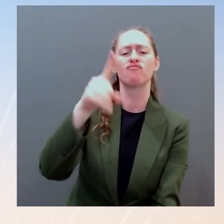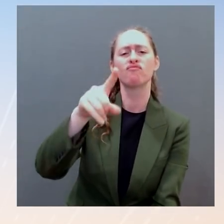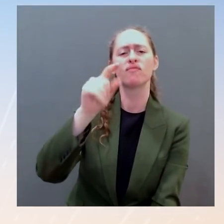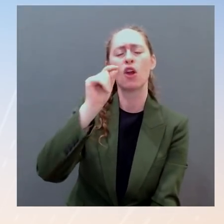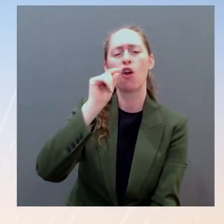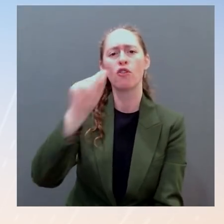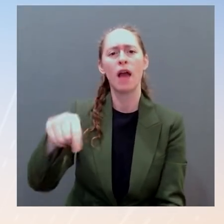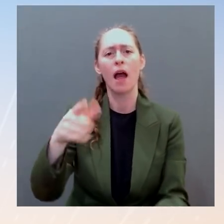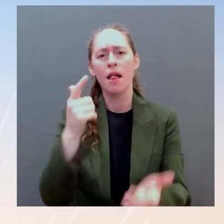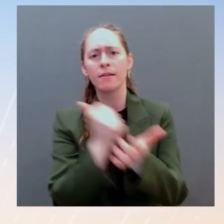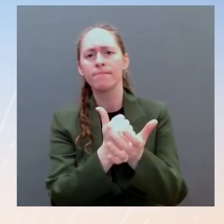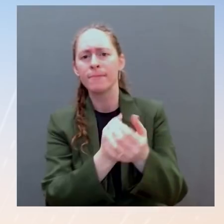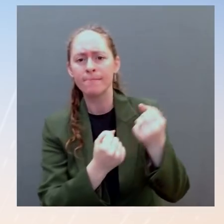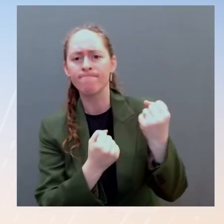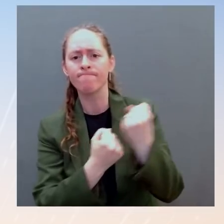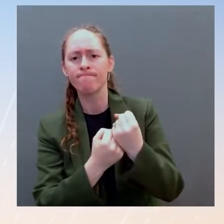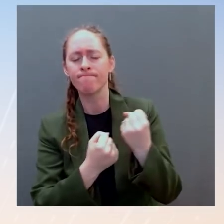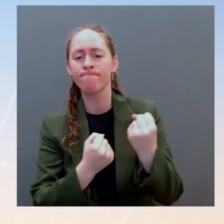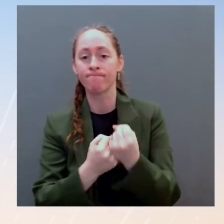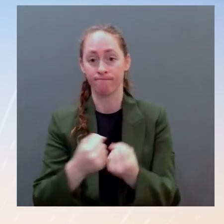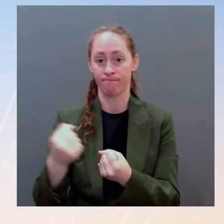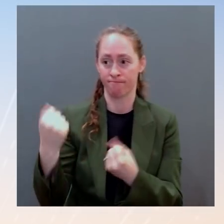when you factor in military, economic, humanitarian aid.